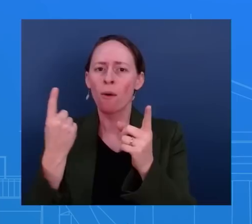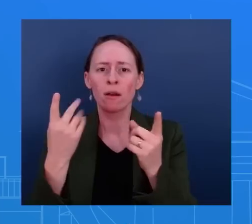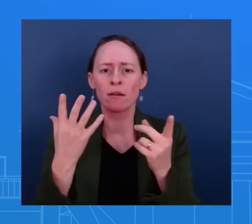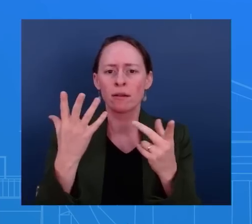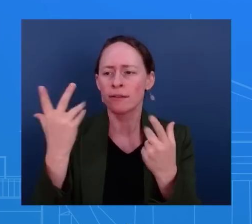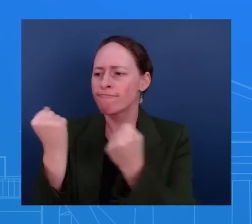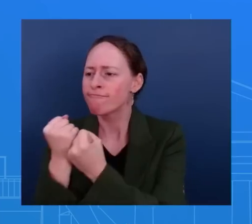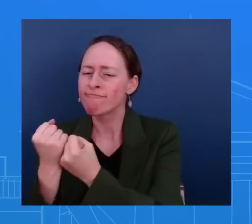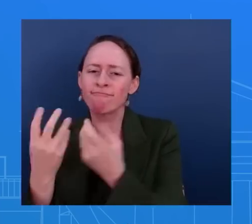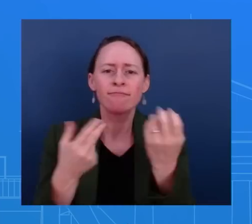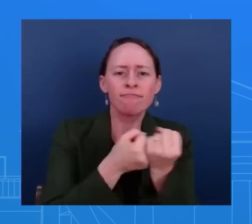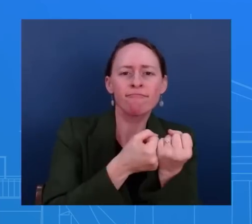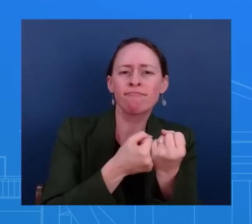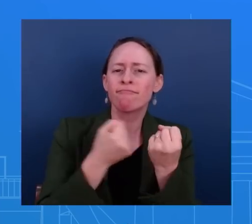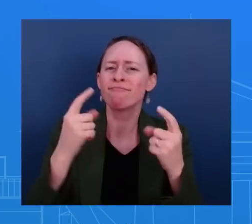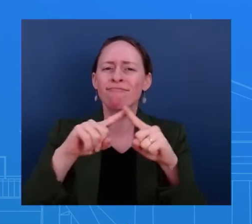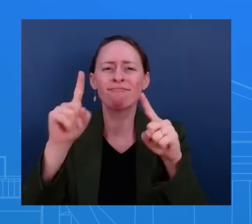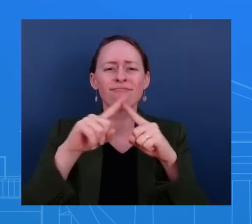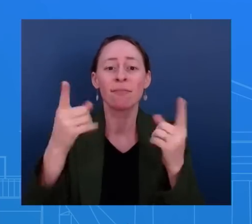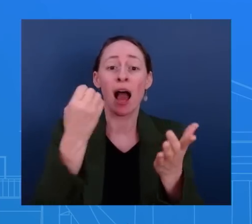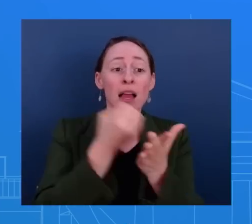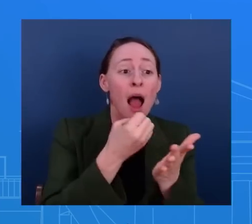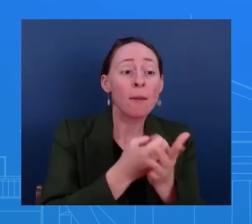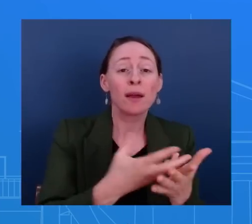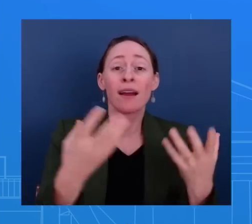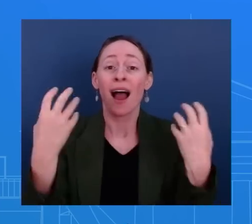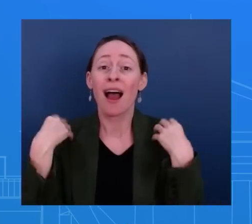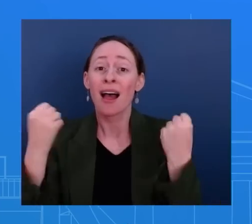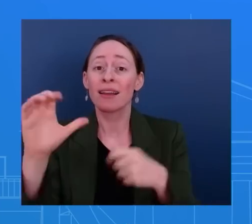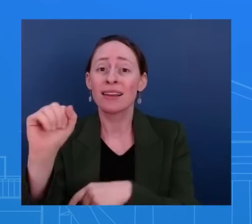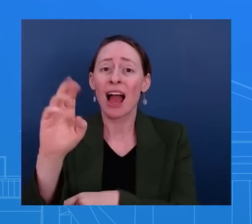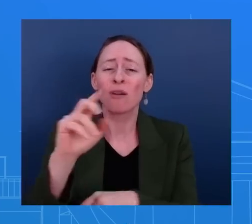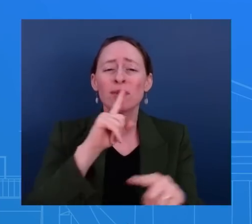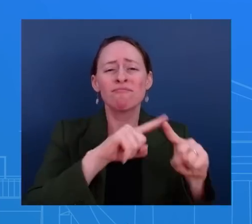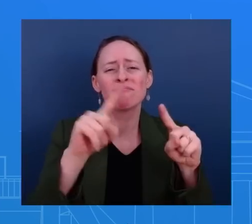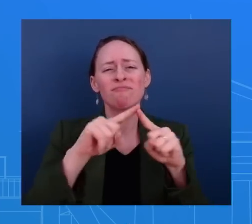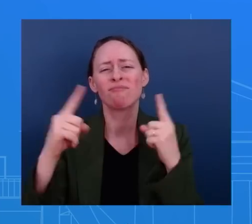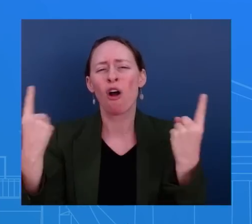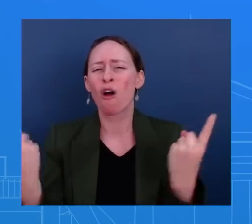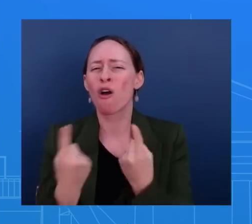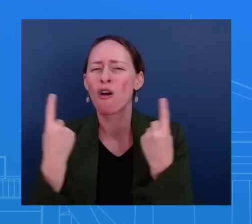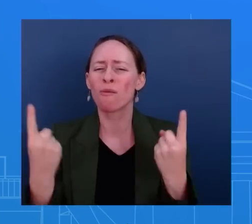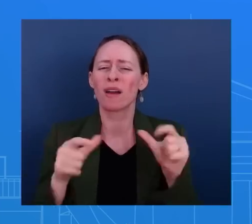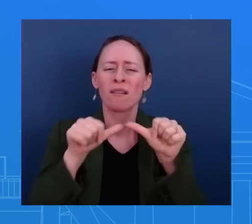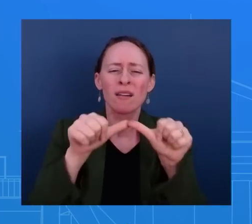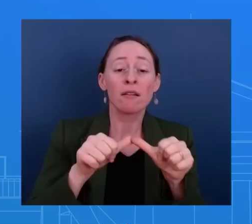They're -- her -- they have to work through what their policies, ideas are. But the last three and a half years, they've been in sync.